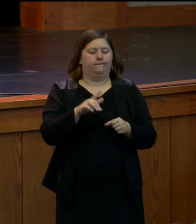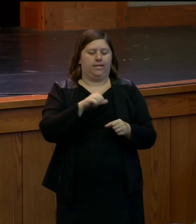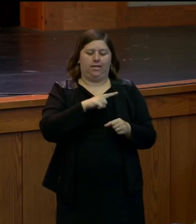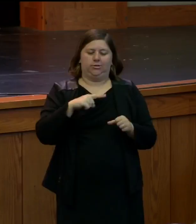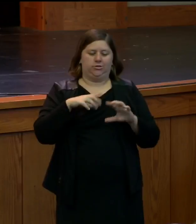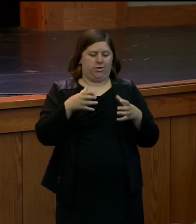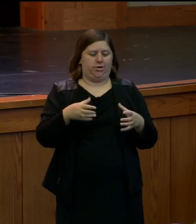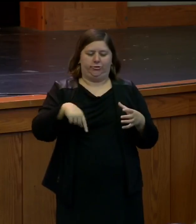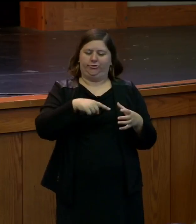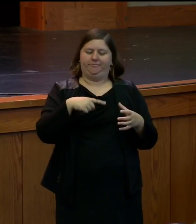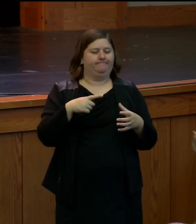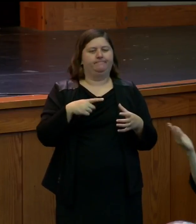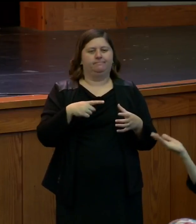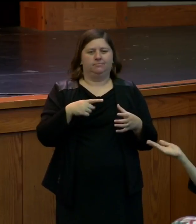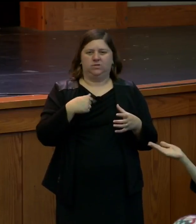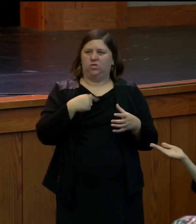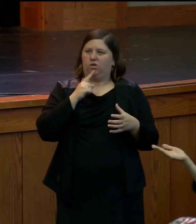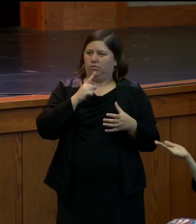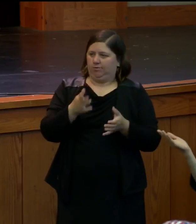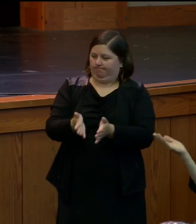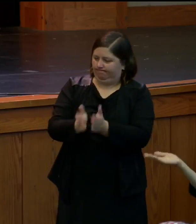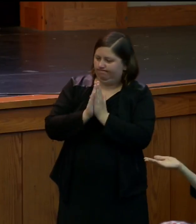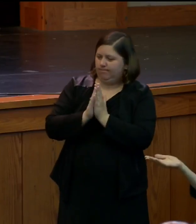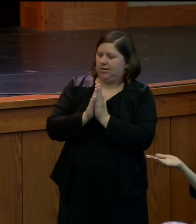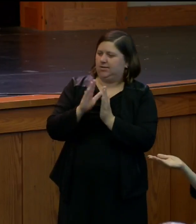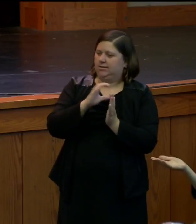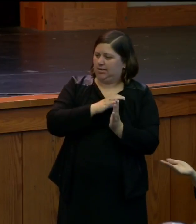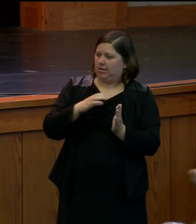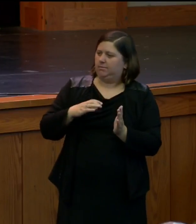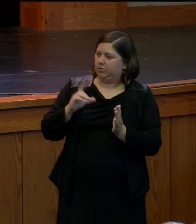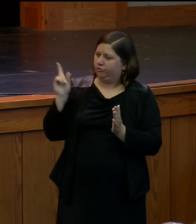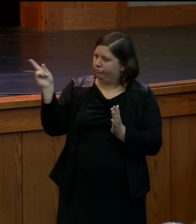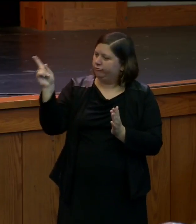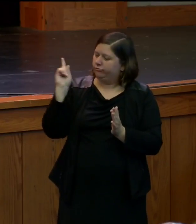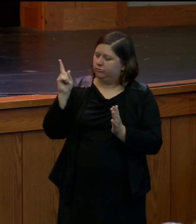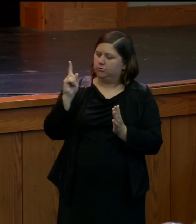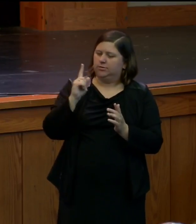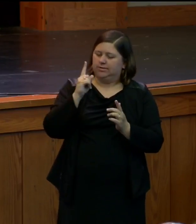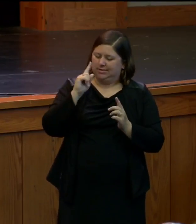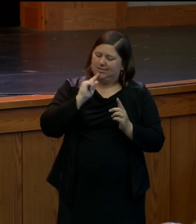SOL I APPEAL TO THE COMMISSION TO TAKE THIS SERIOUSLY AND TO